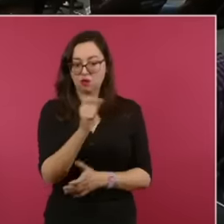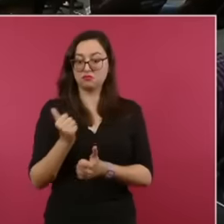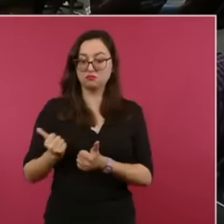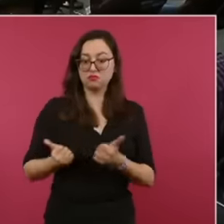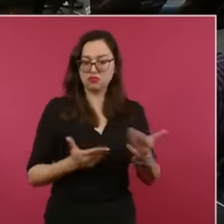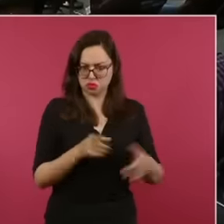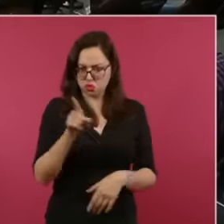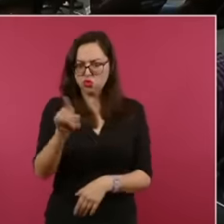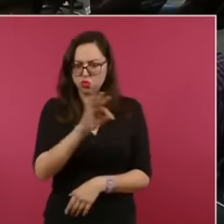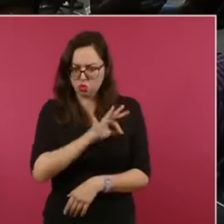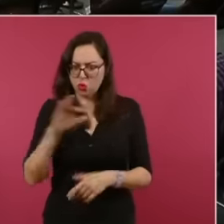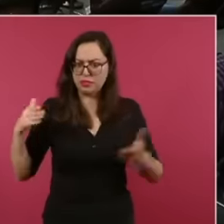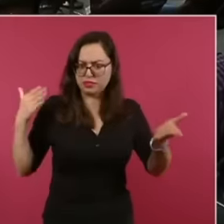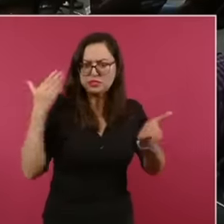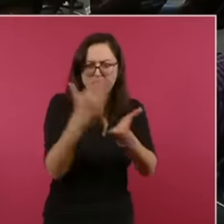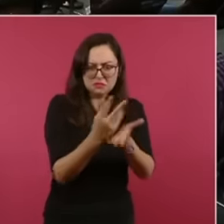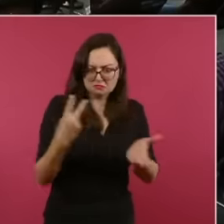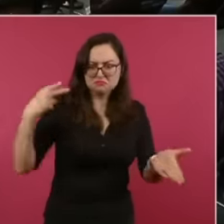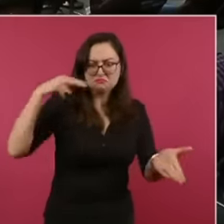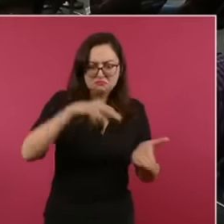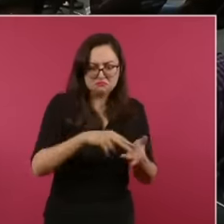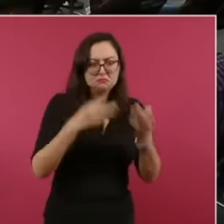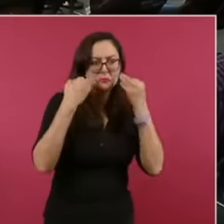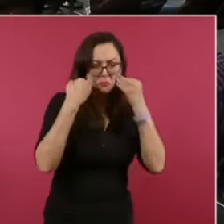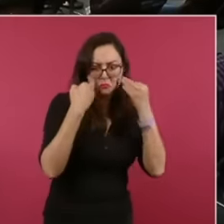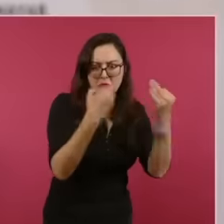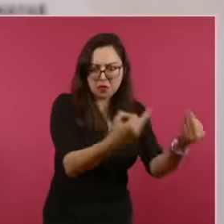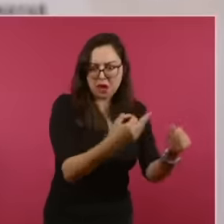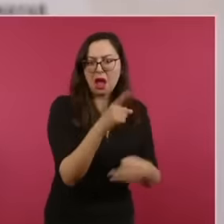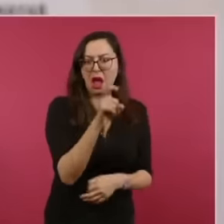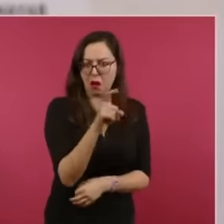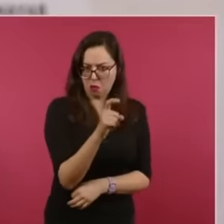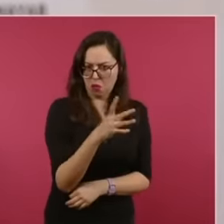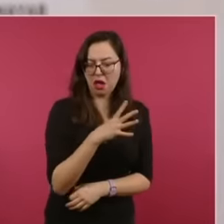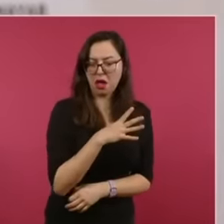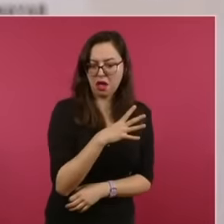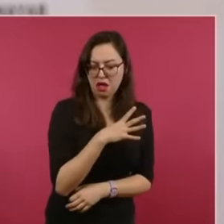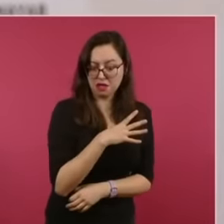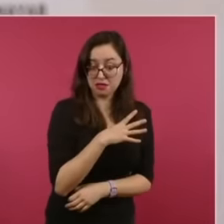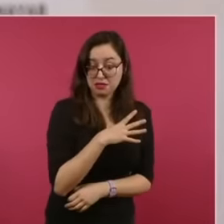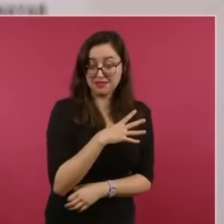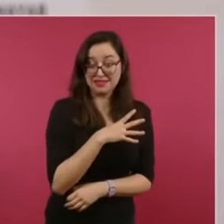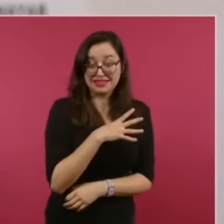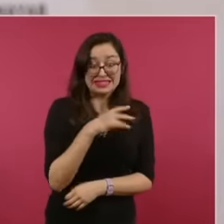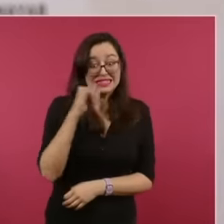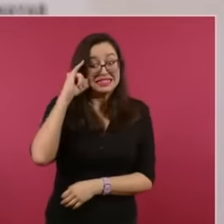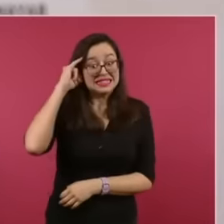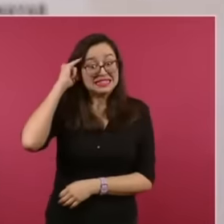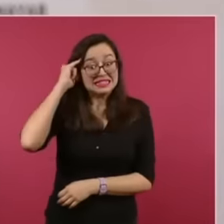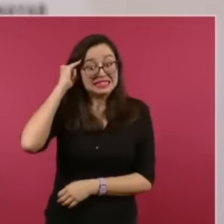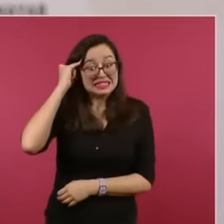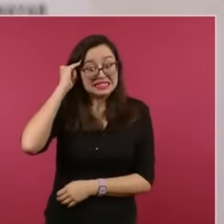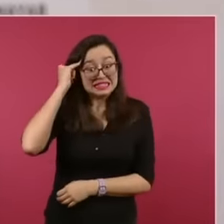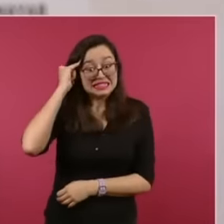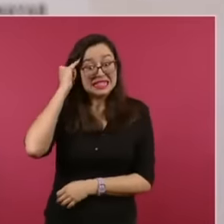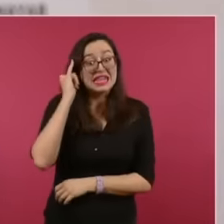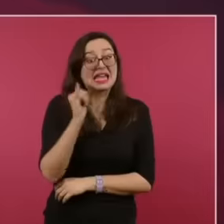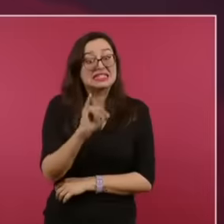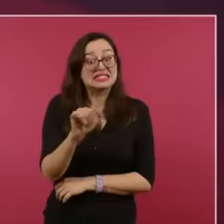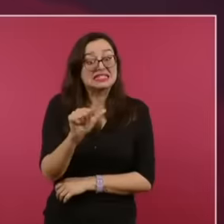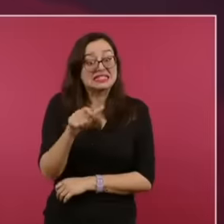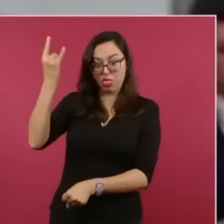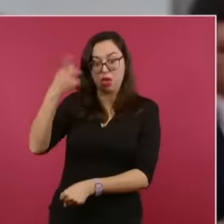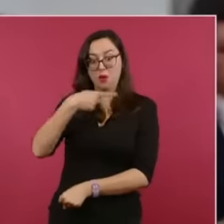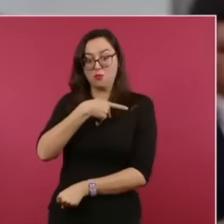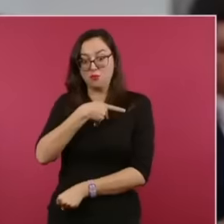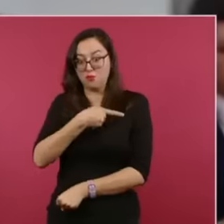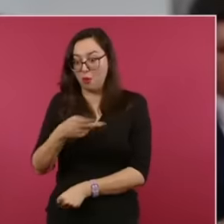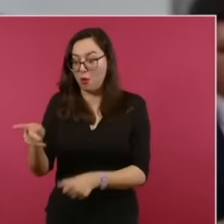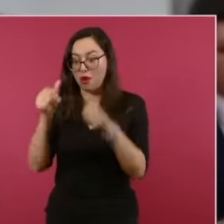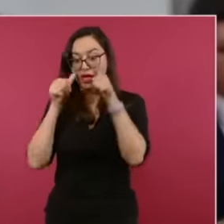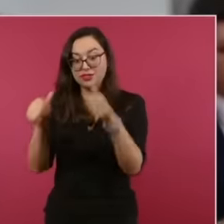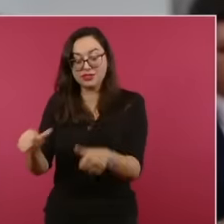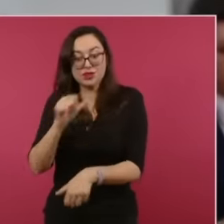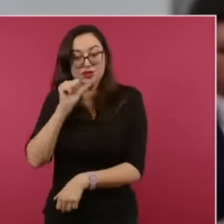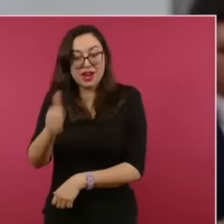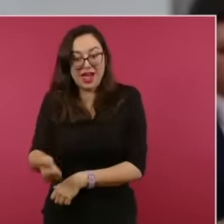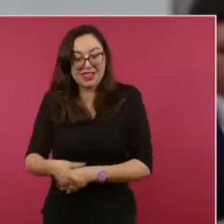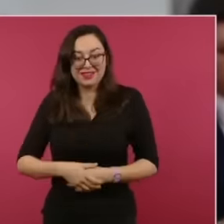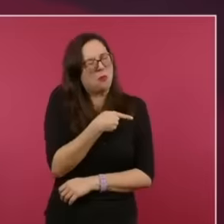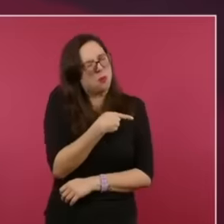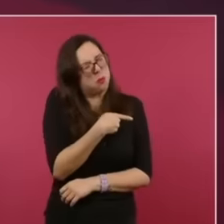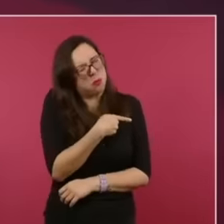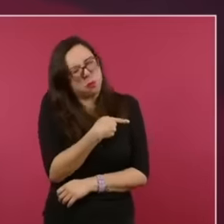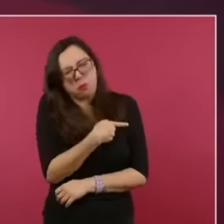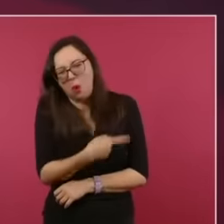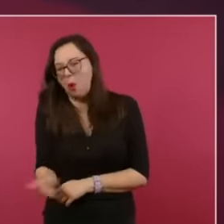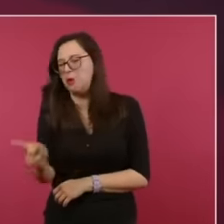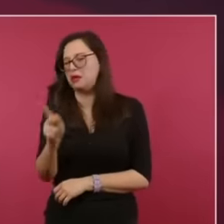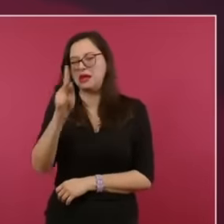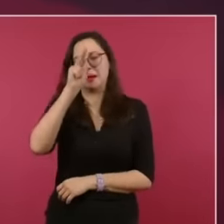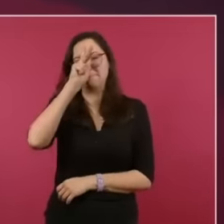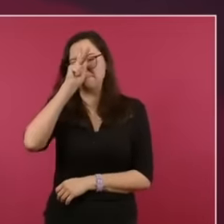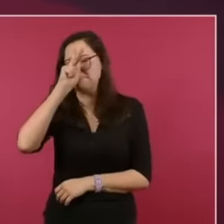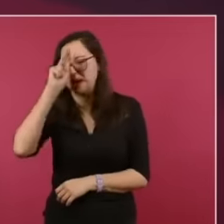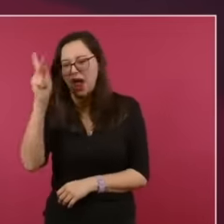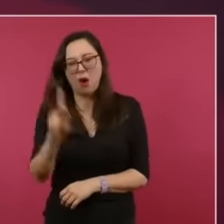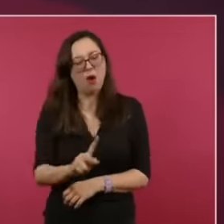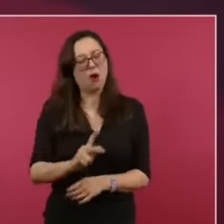see it. I am talking to you about the Yi people. poorer, more historically repressed in the